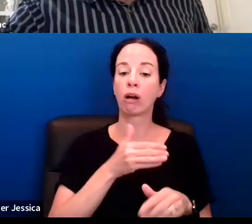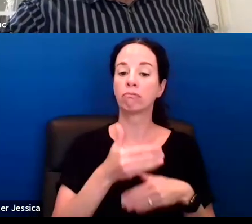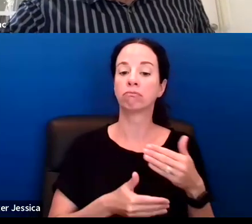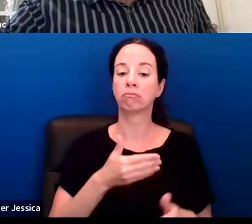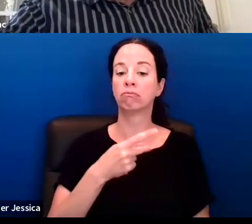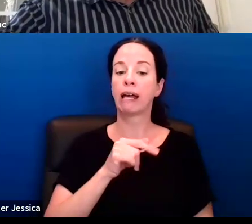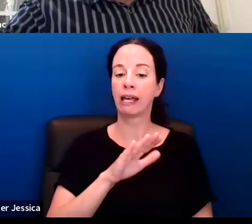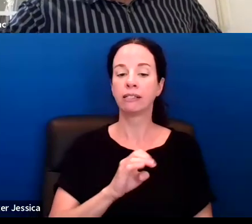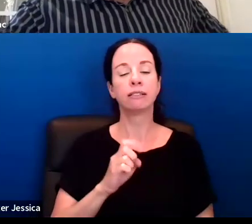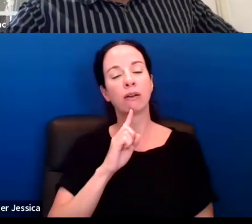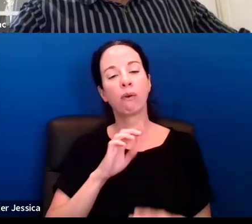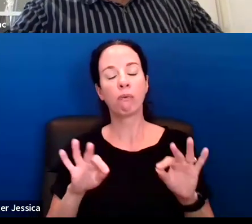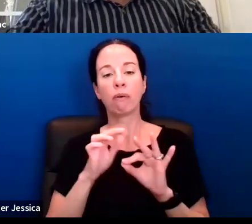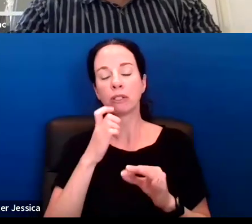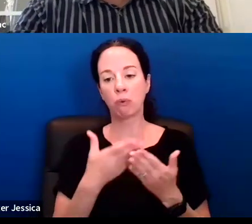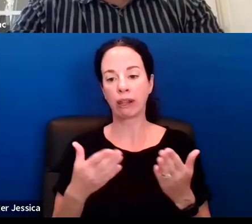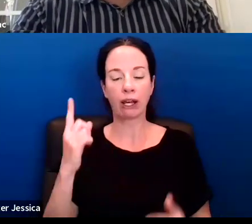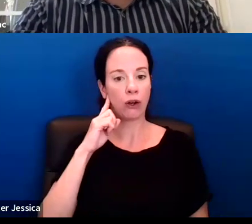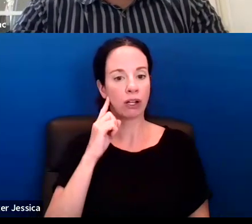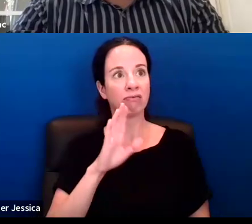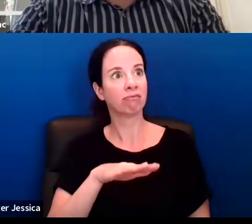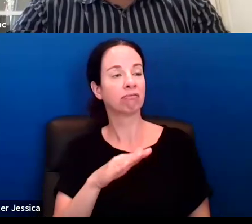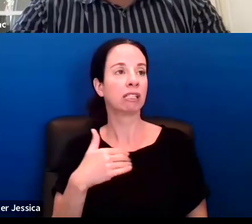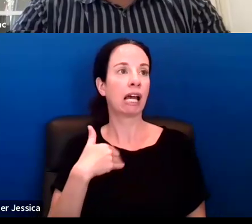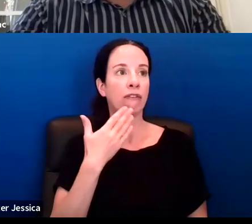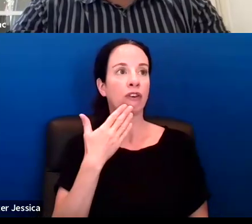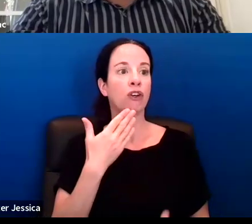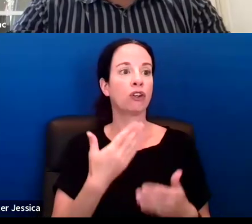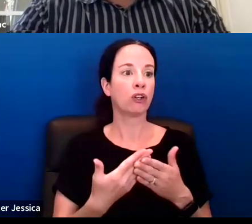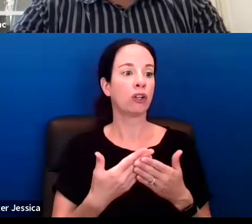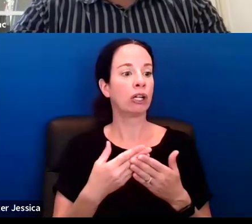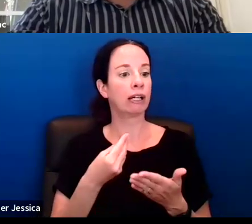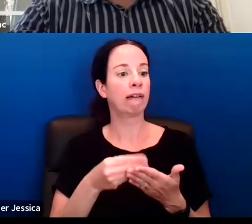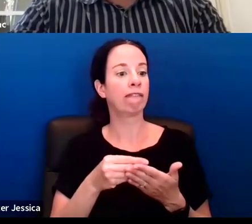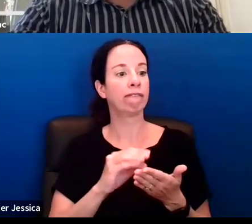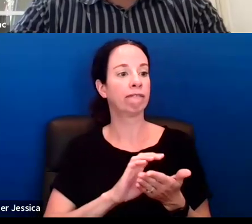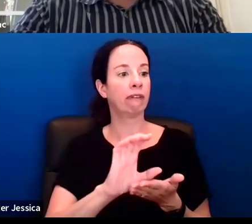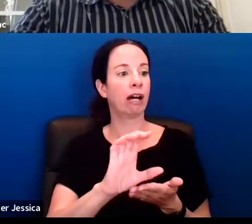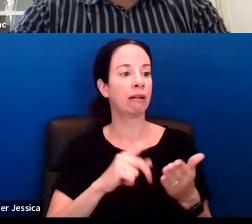during the digital literacy platform is we've got a great funding program through the CPUC,